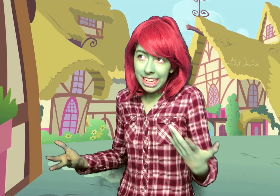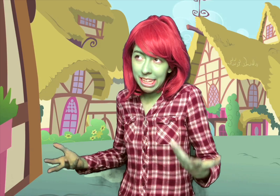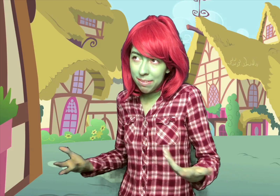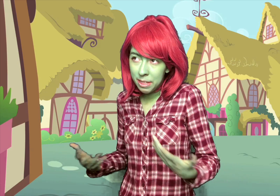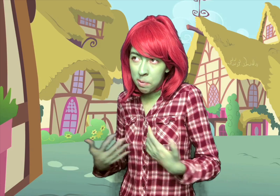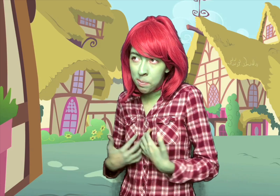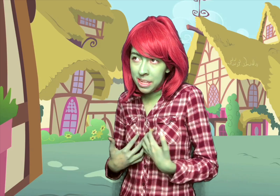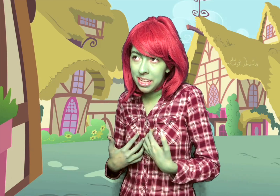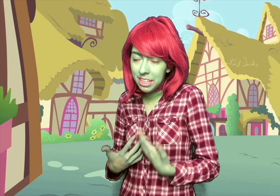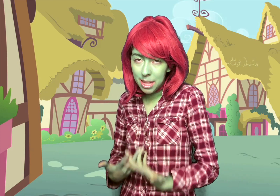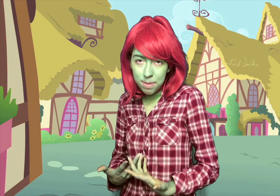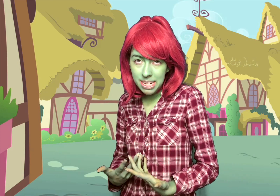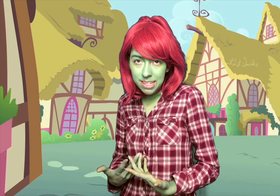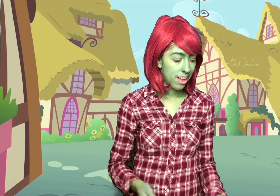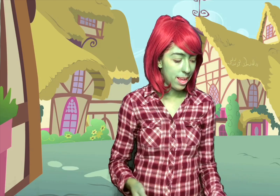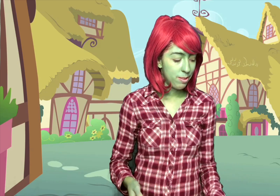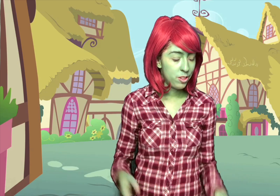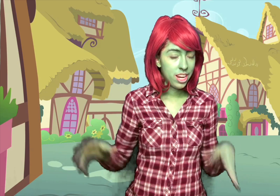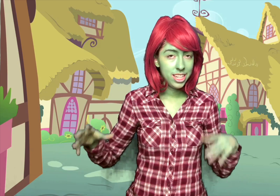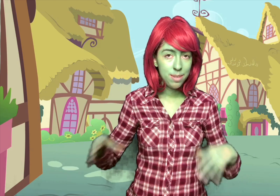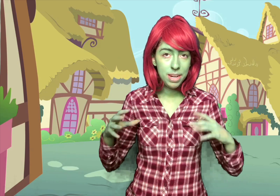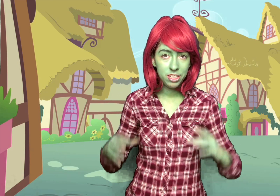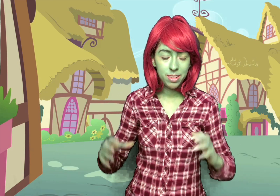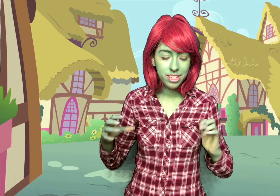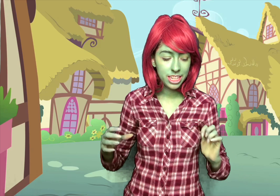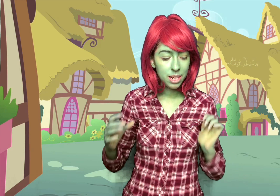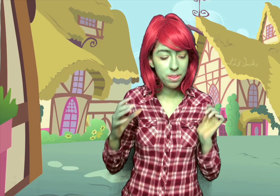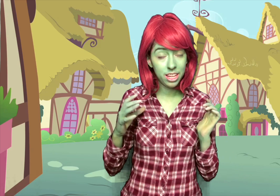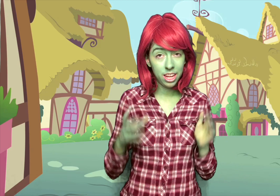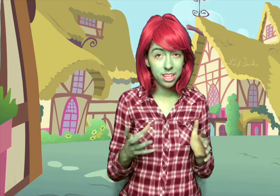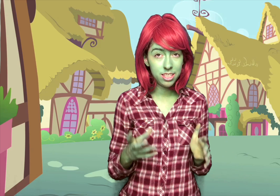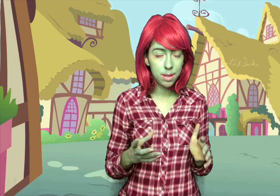giving me lemons i was trying to make sure i was sticking with the concept